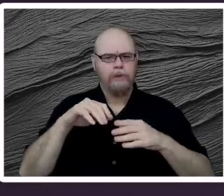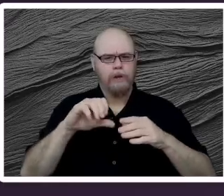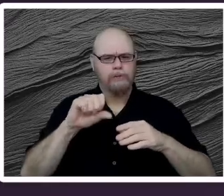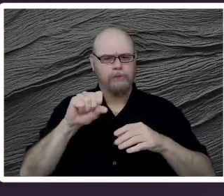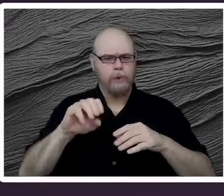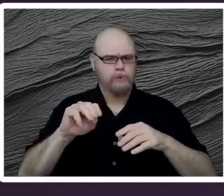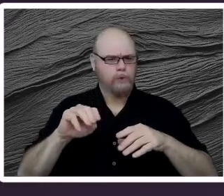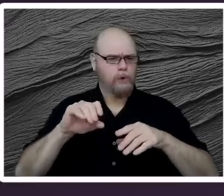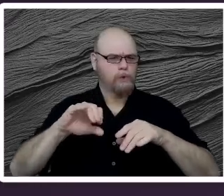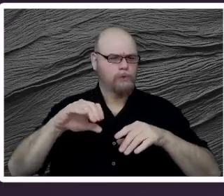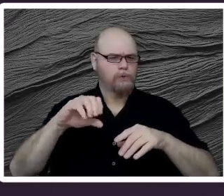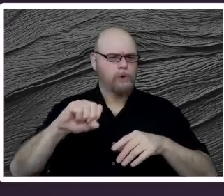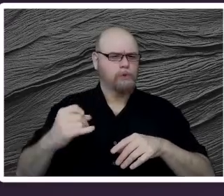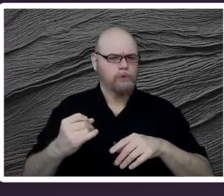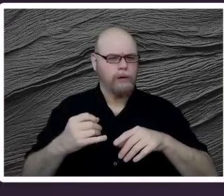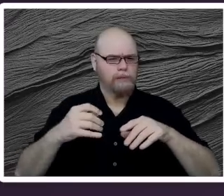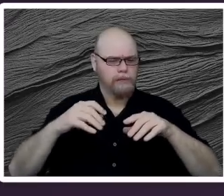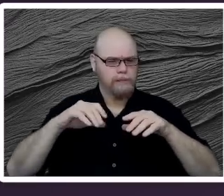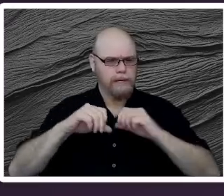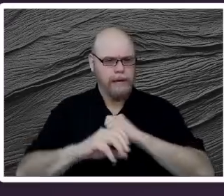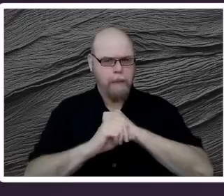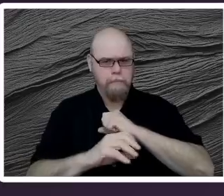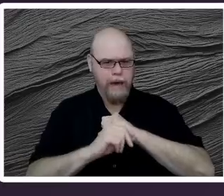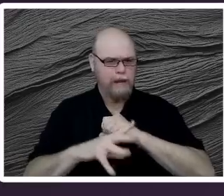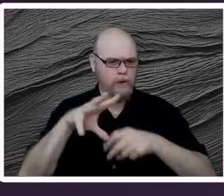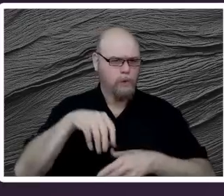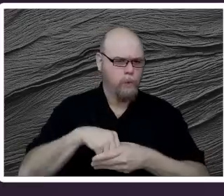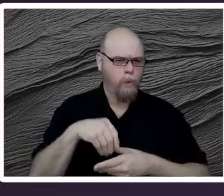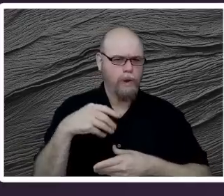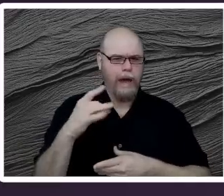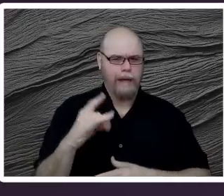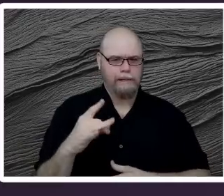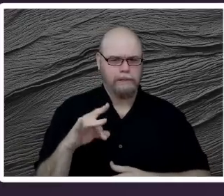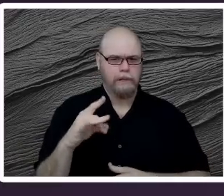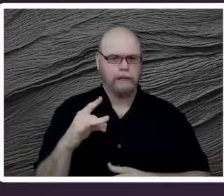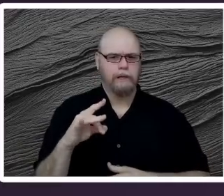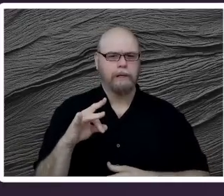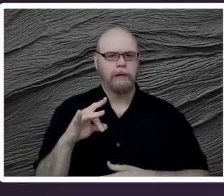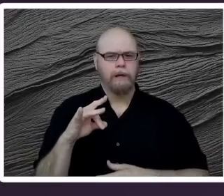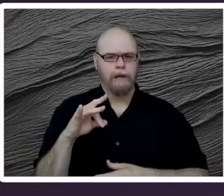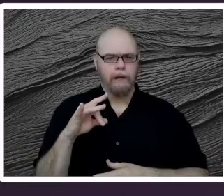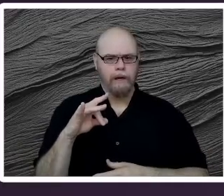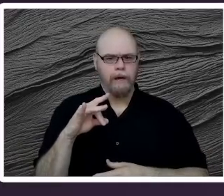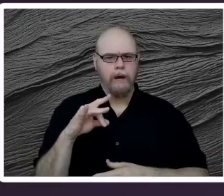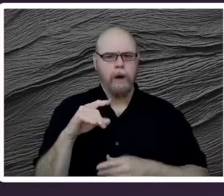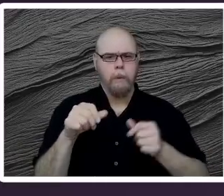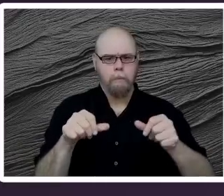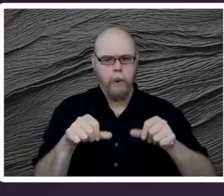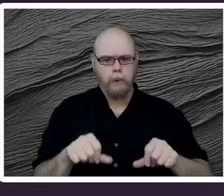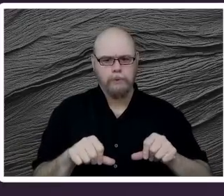features 18 posters. And this is an image of when it was displayed at the Ronald Reagan